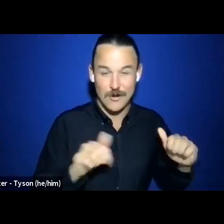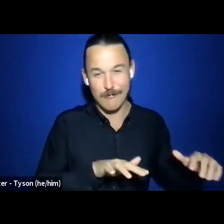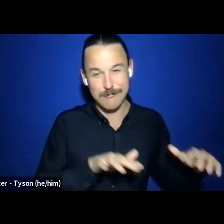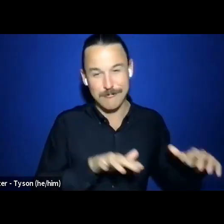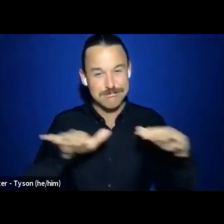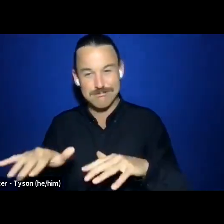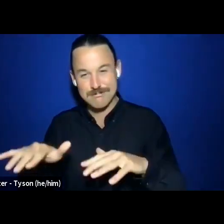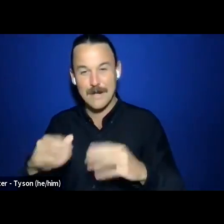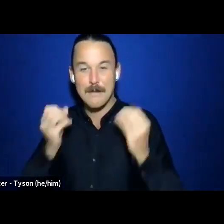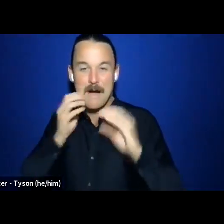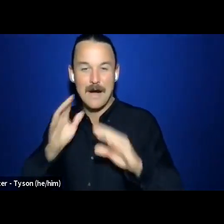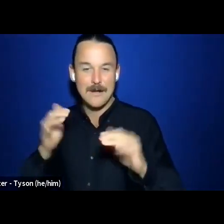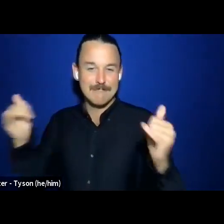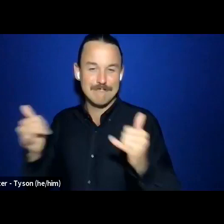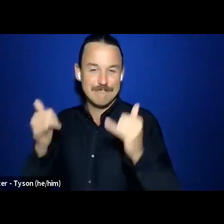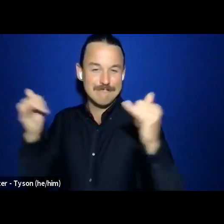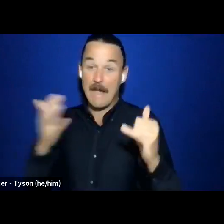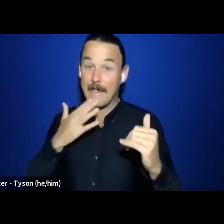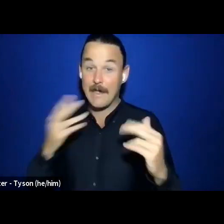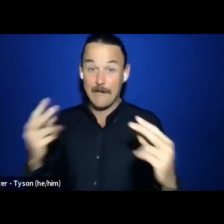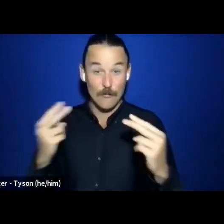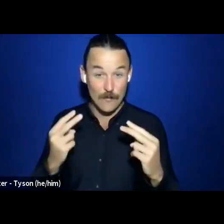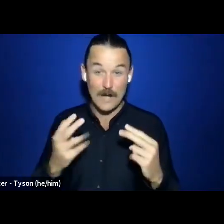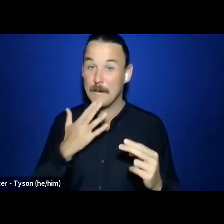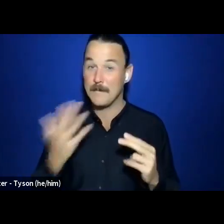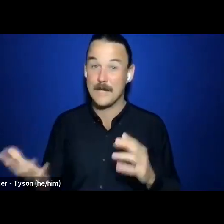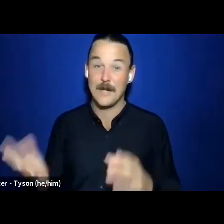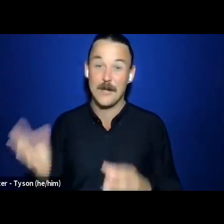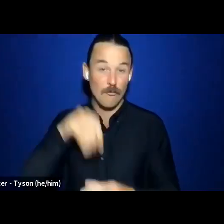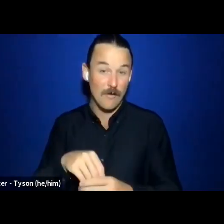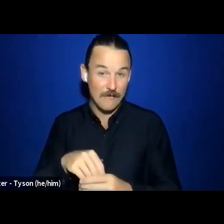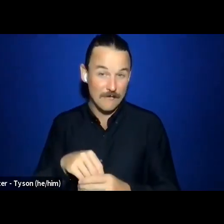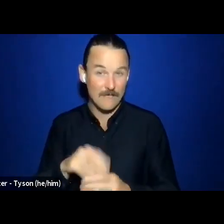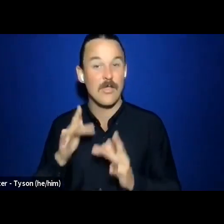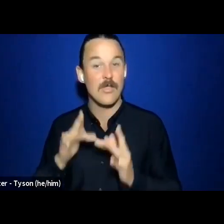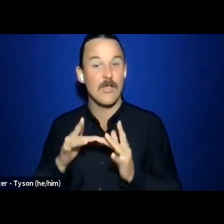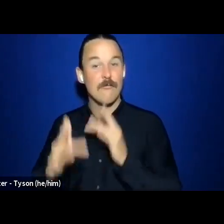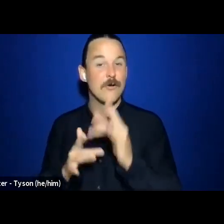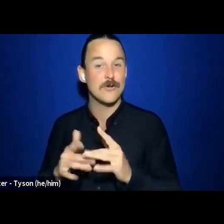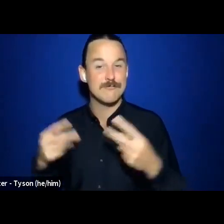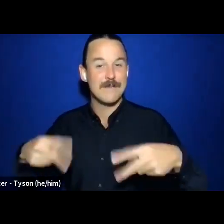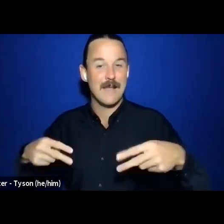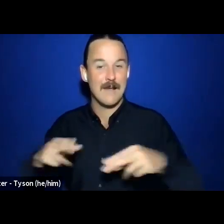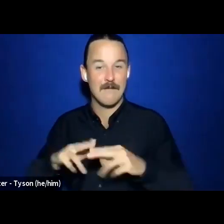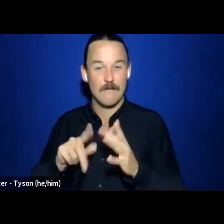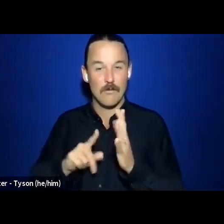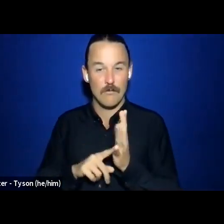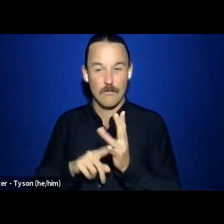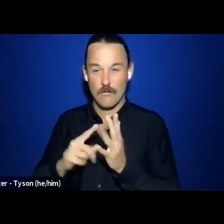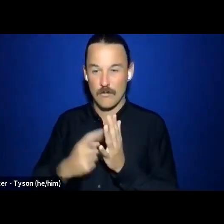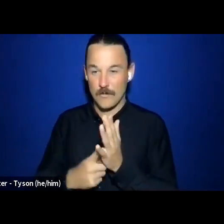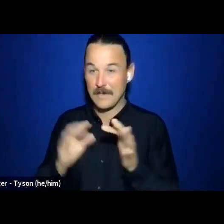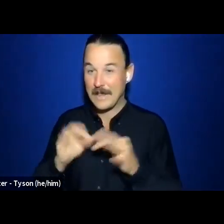and heading over to the party. Thank you for being with us, please Thank you for being with us. Please join us in the virtual dance floor. Remember the Remember, the link is in the